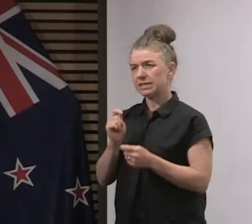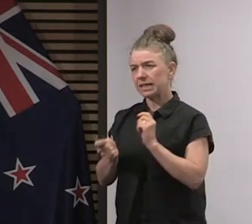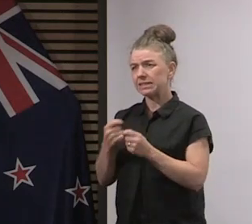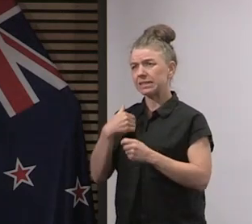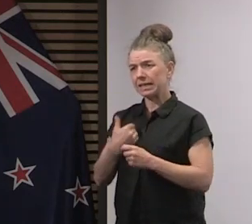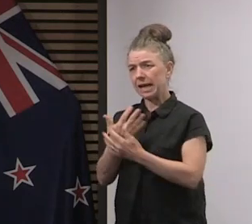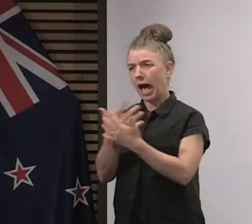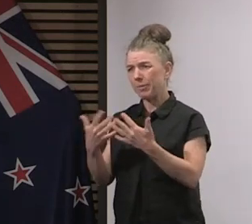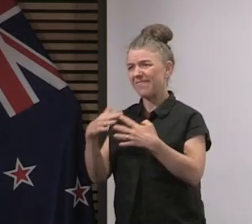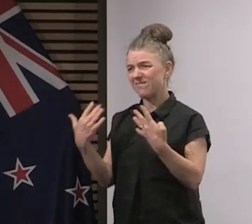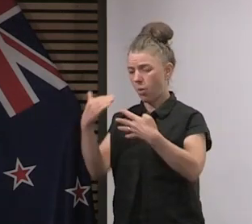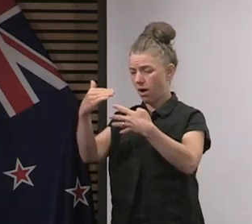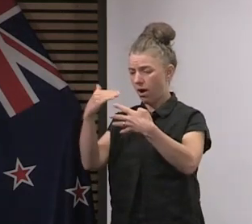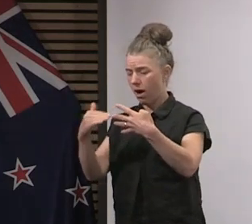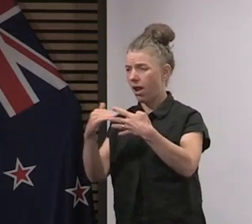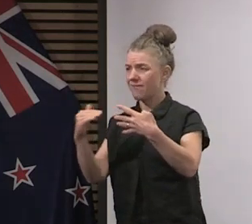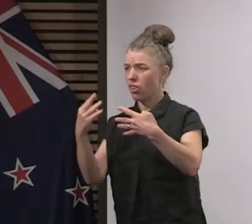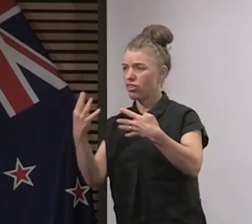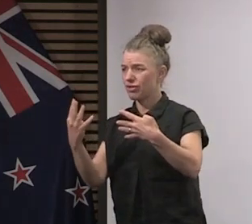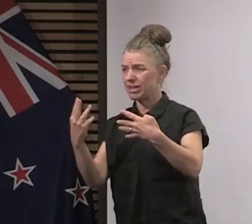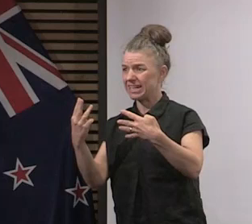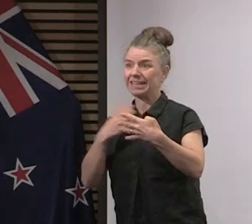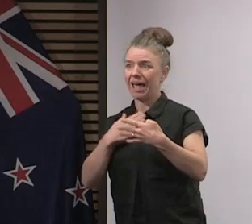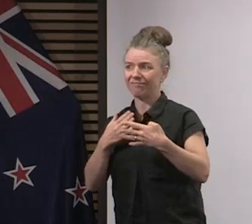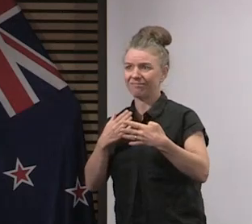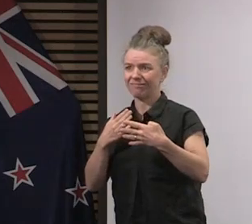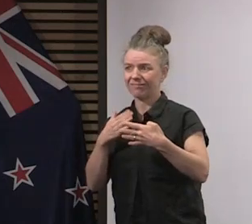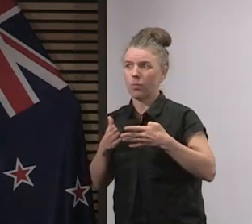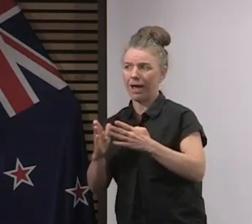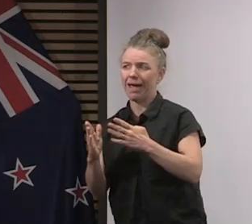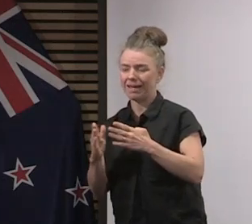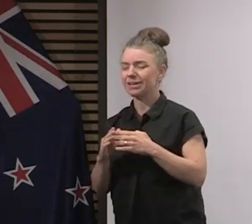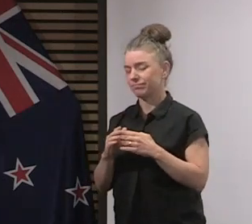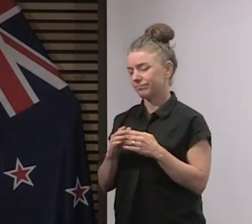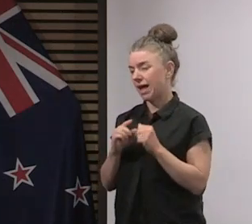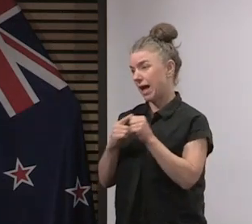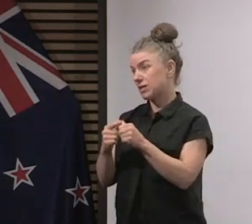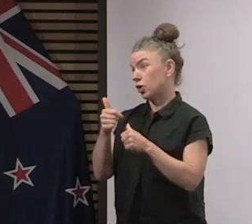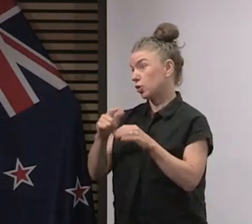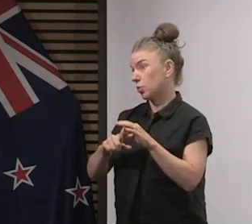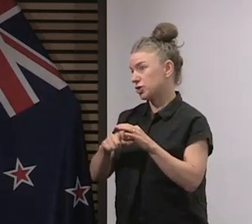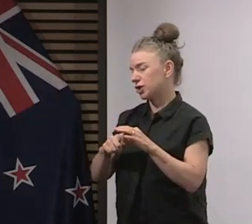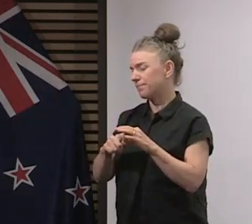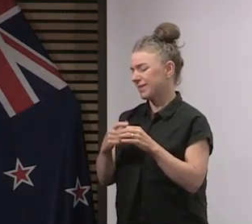website. How many tests a day do you need to be able to the to safely move from level 4 to level 3?